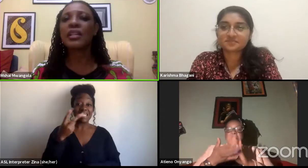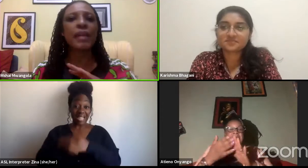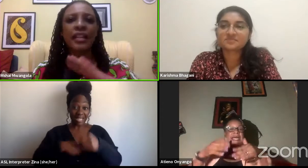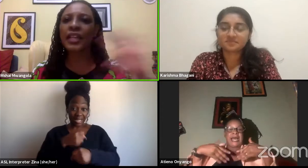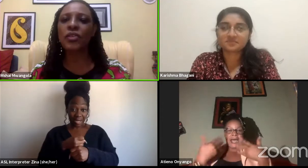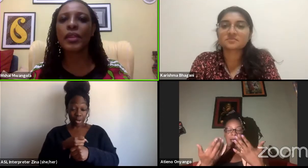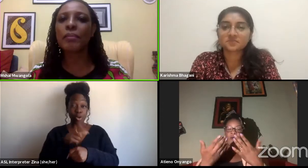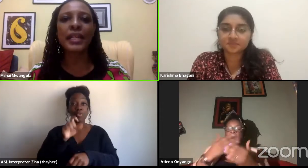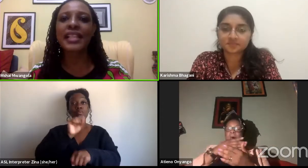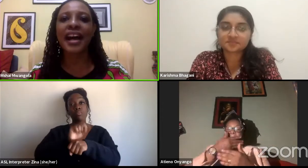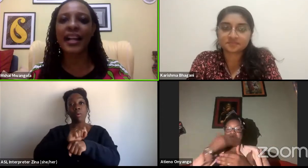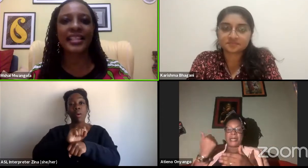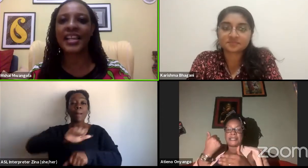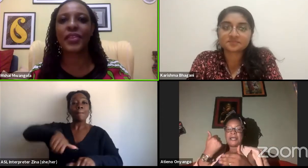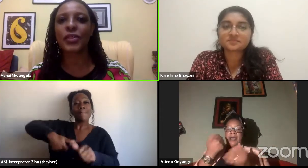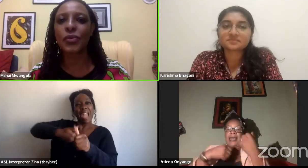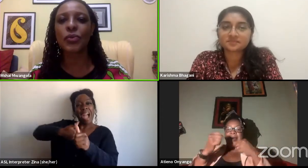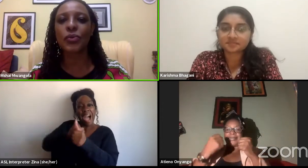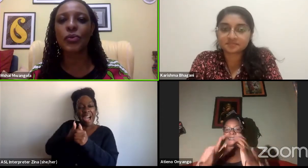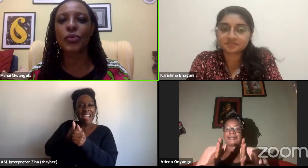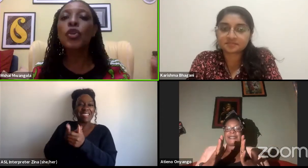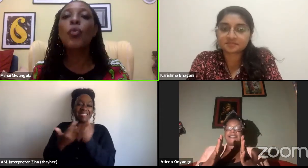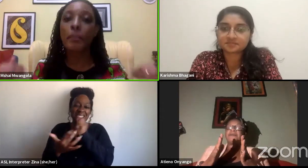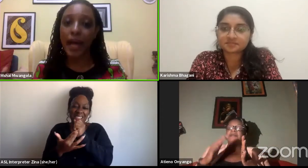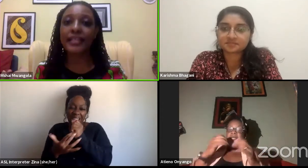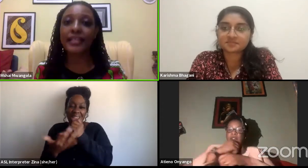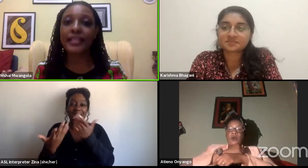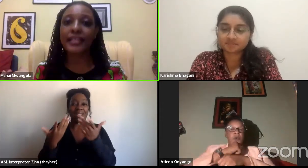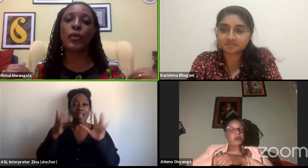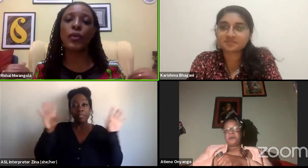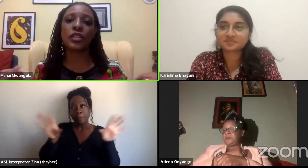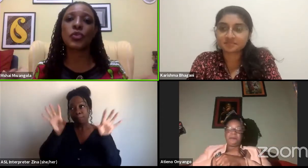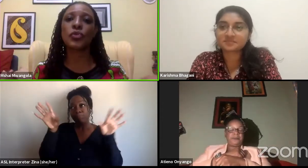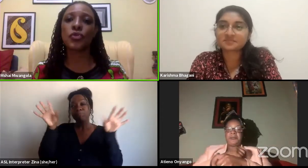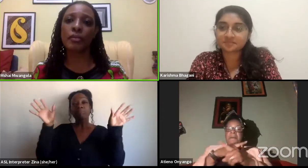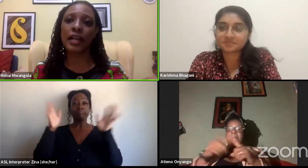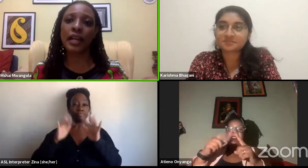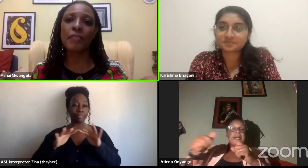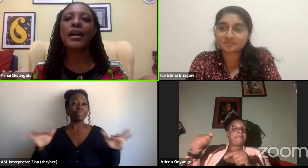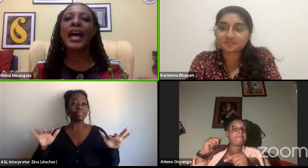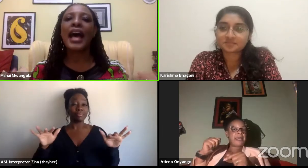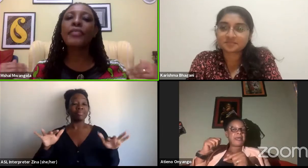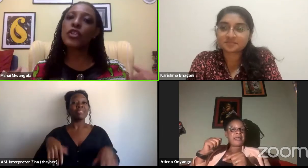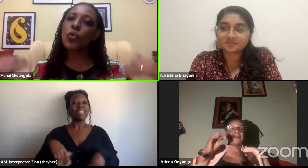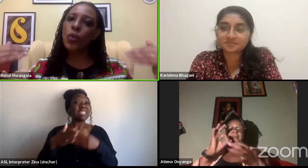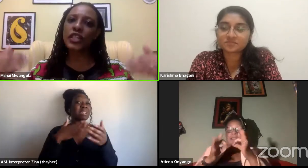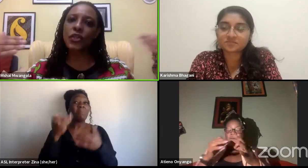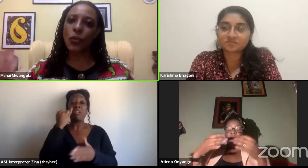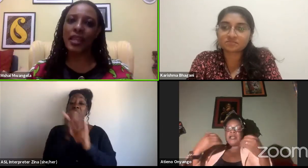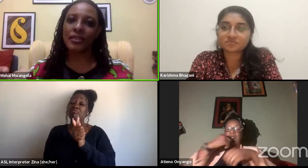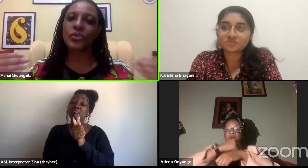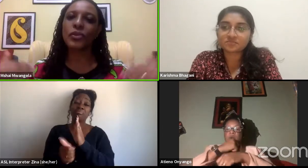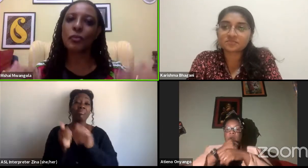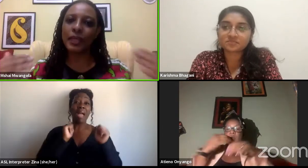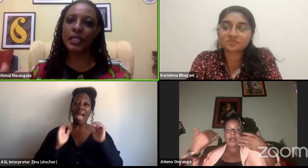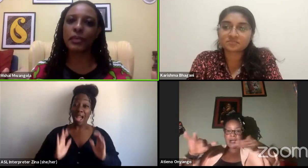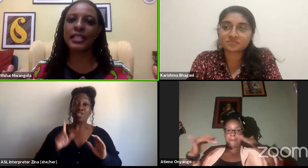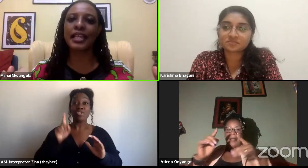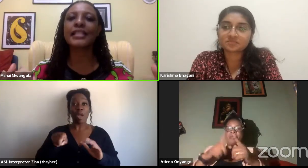didn't matter that you the best actor in the school, you were backstage if you were in the school drama club and then you worked your way to bit pieces